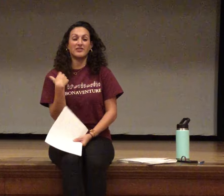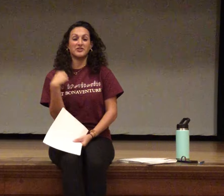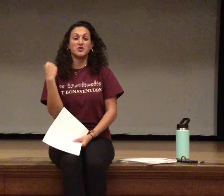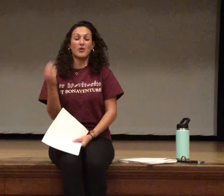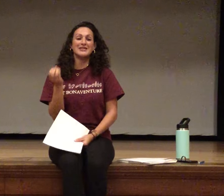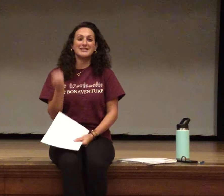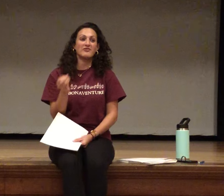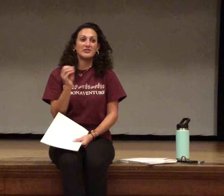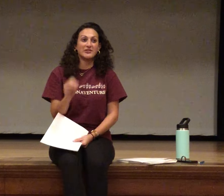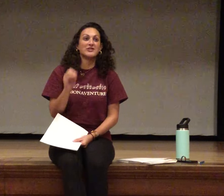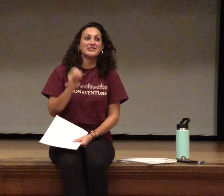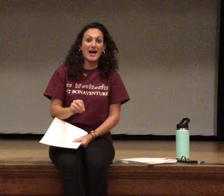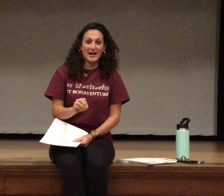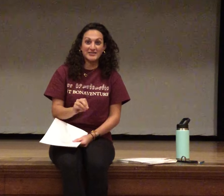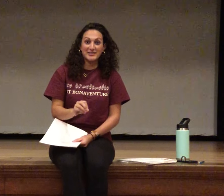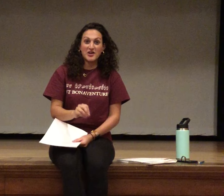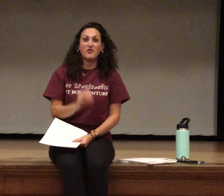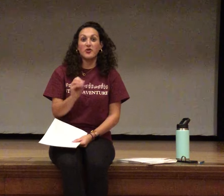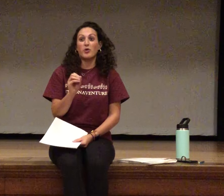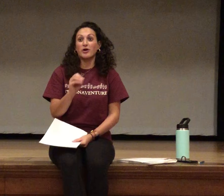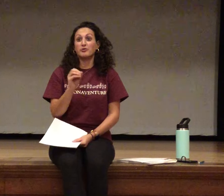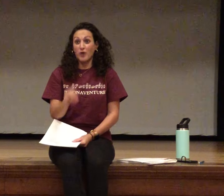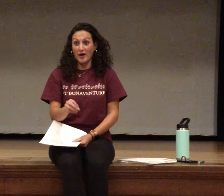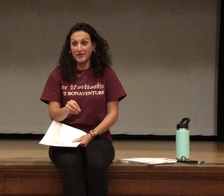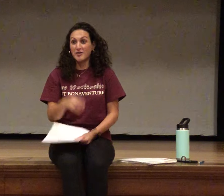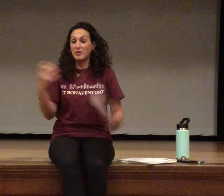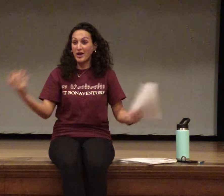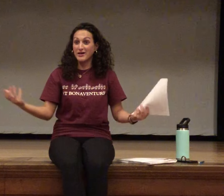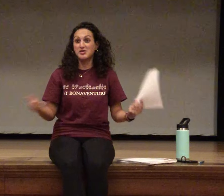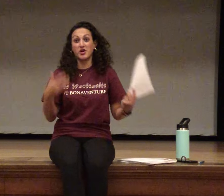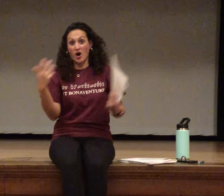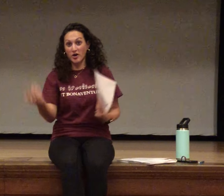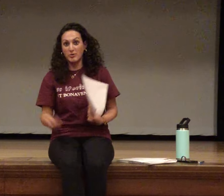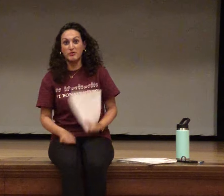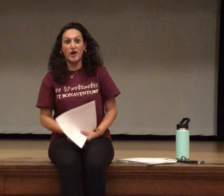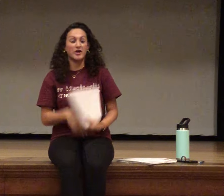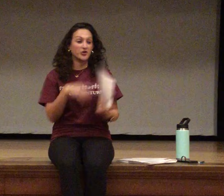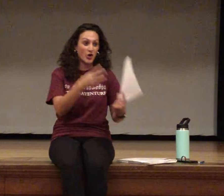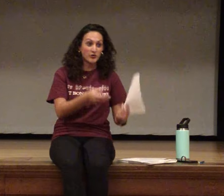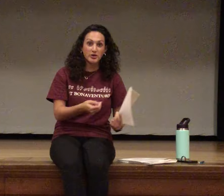read that there's 27 different signs for the word run because your car could be running your nose